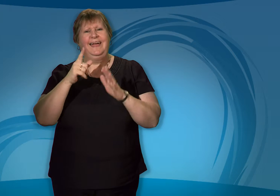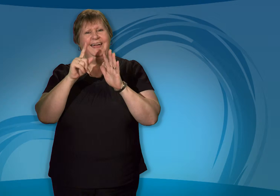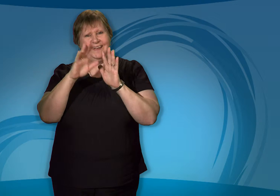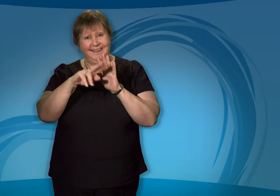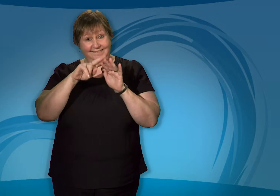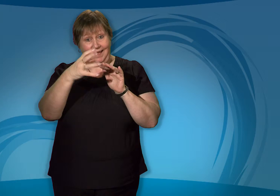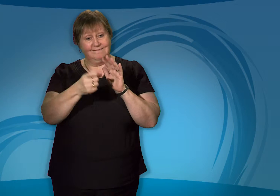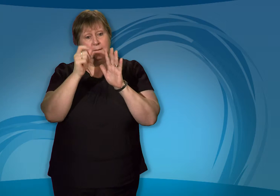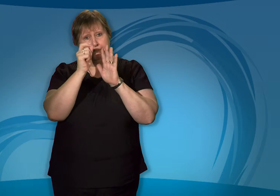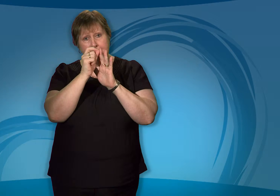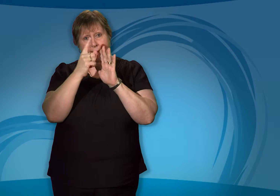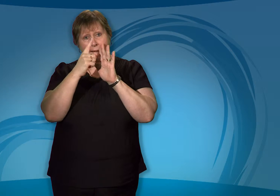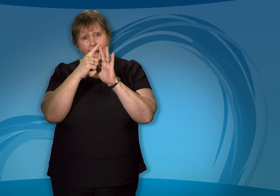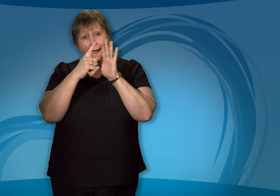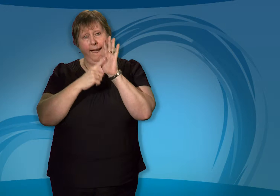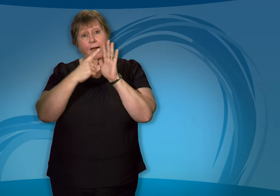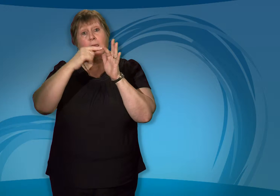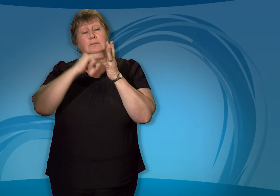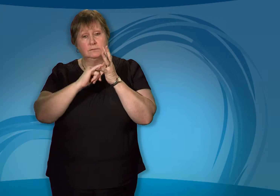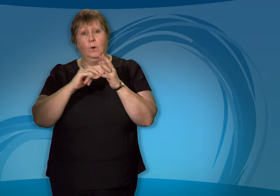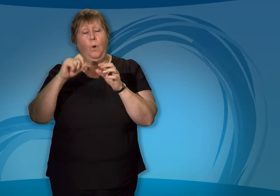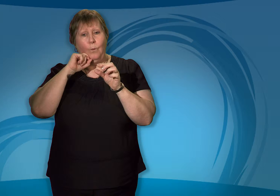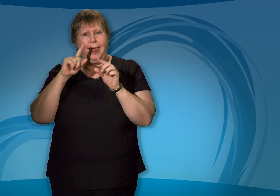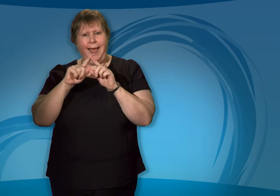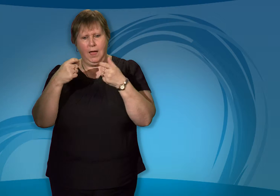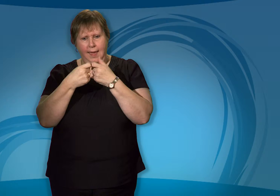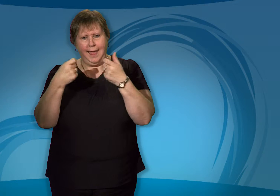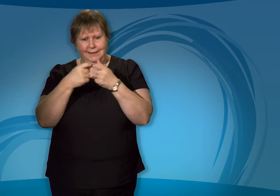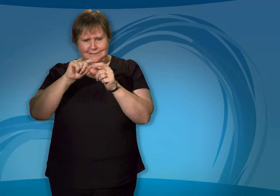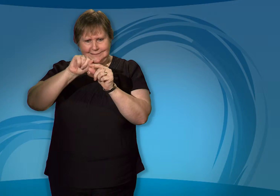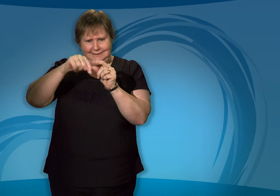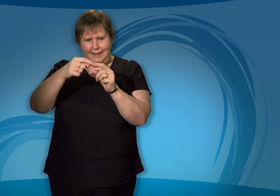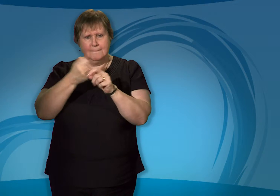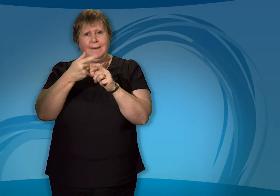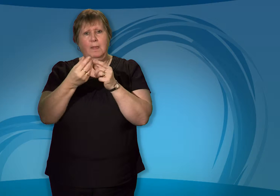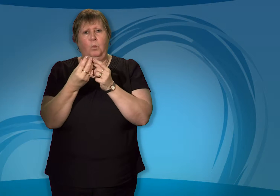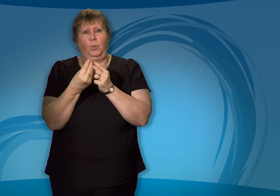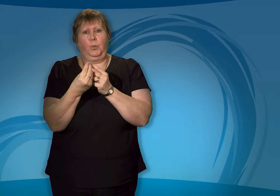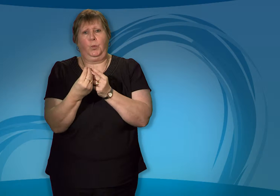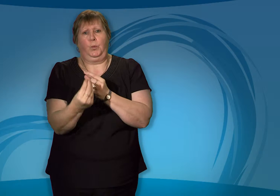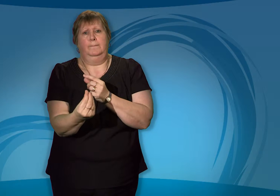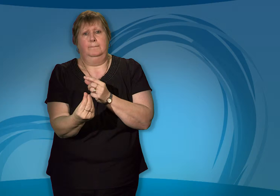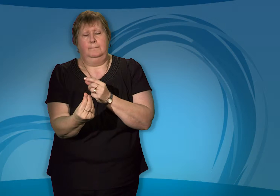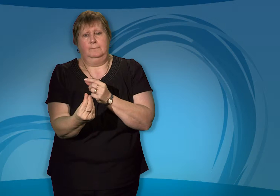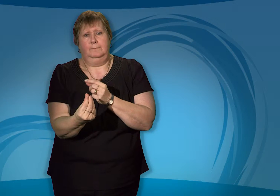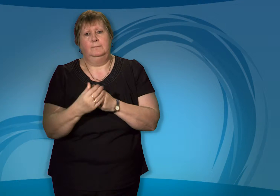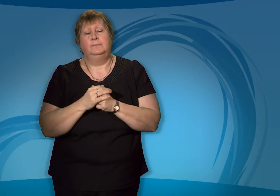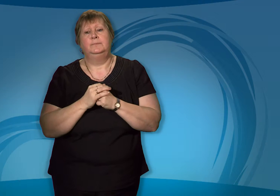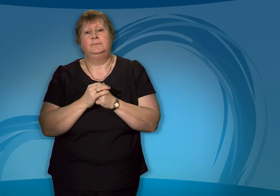We may need to treat your piles by placing a small rubber band around them causing them to shrivel away.